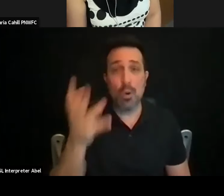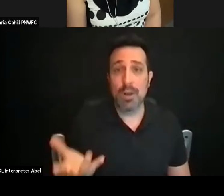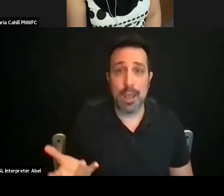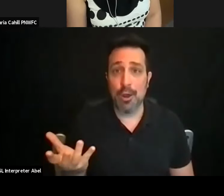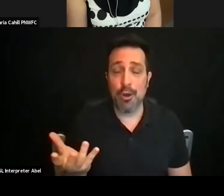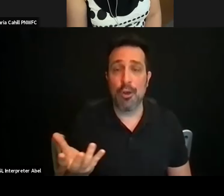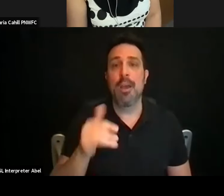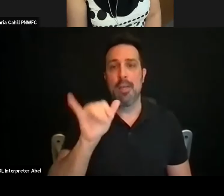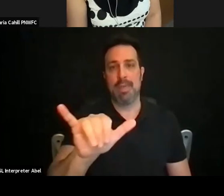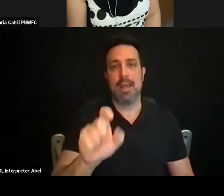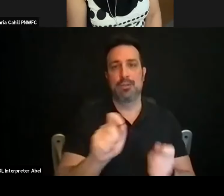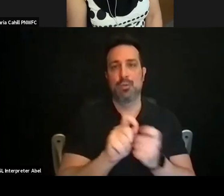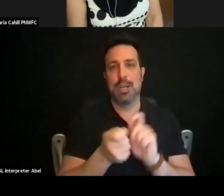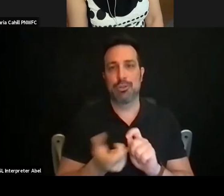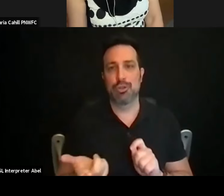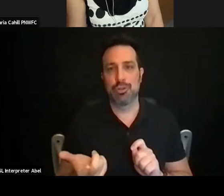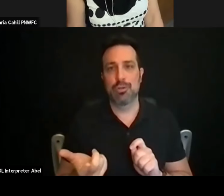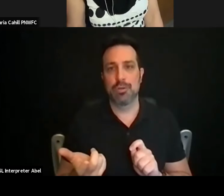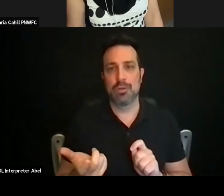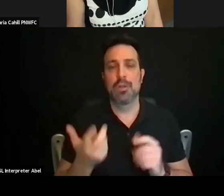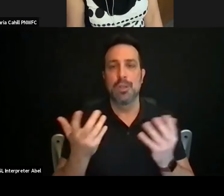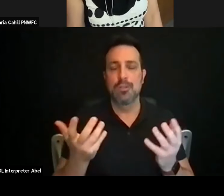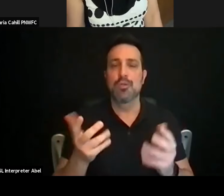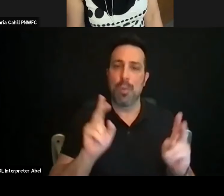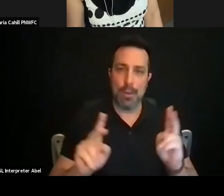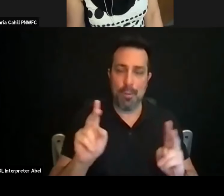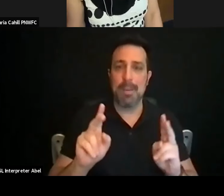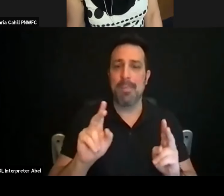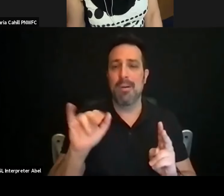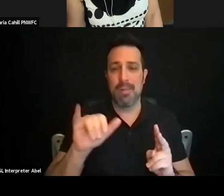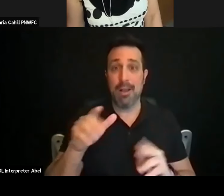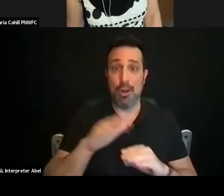just sit there and they're like okay next caller and they